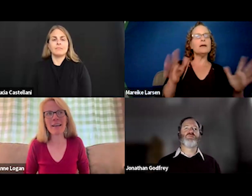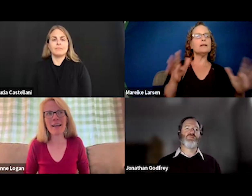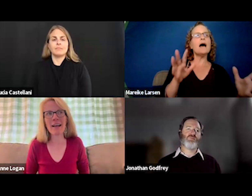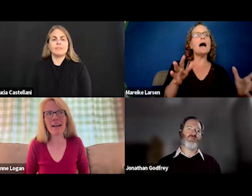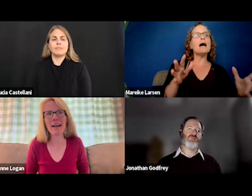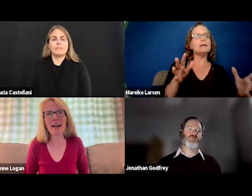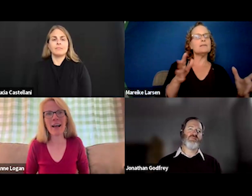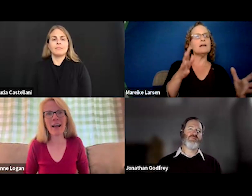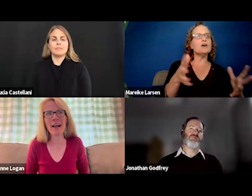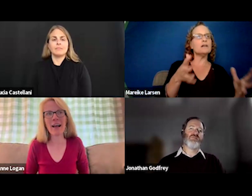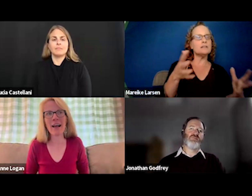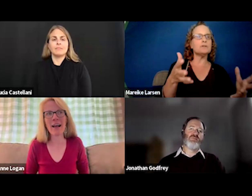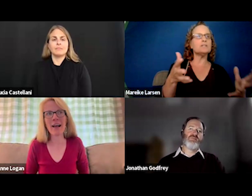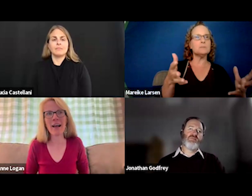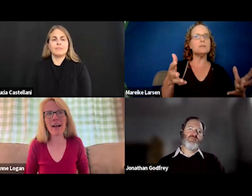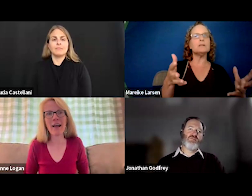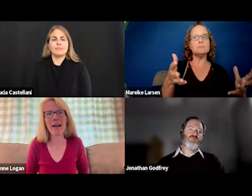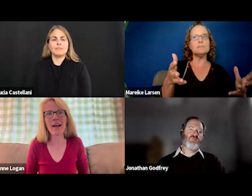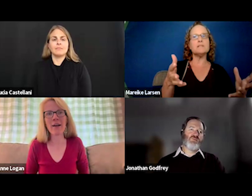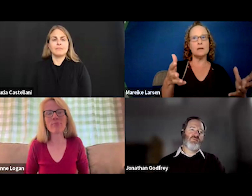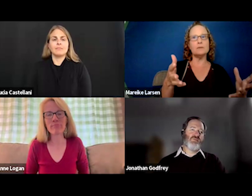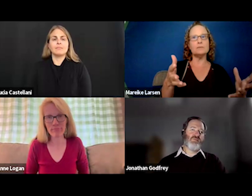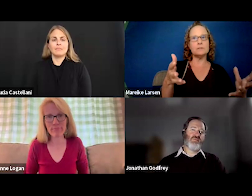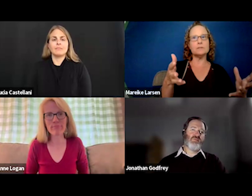and not there as a participant themselves.